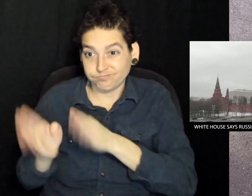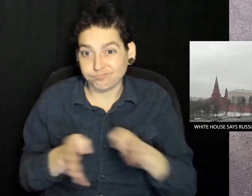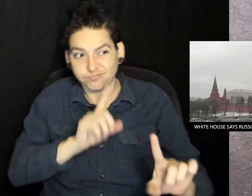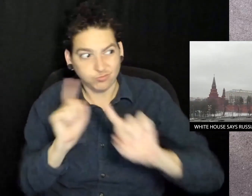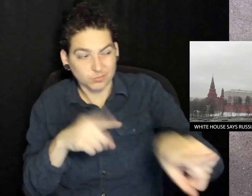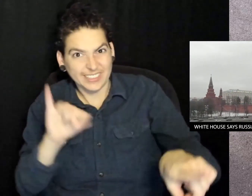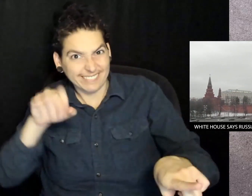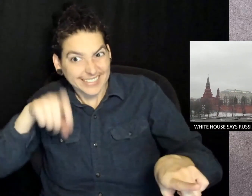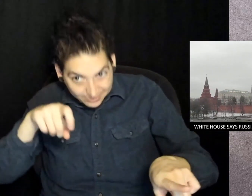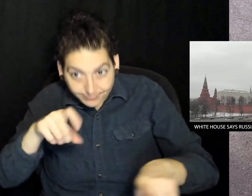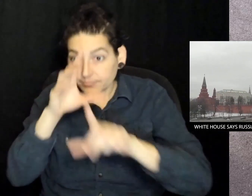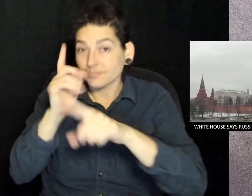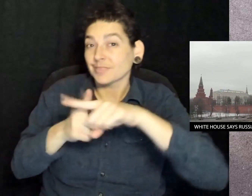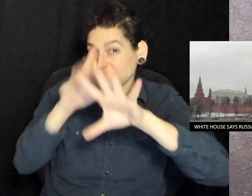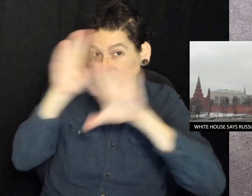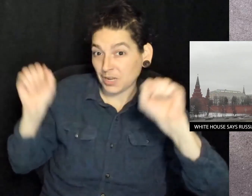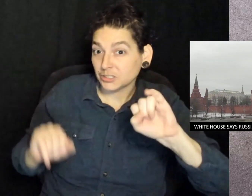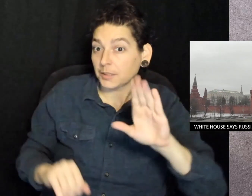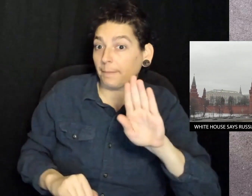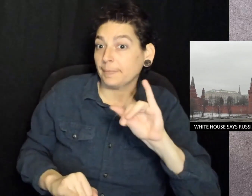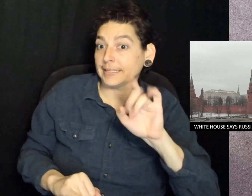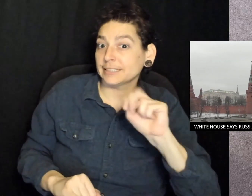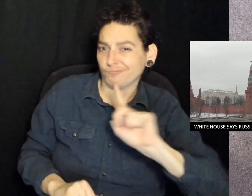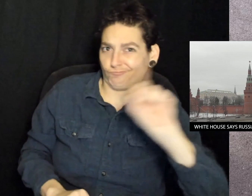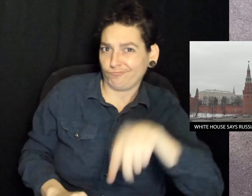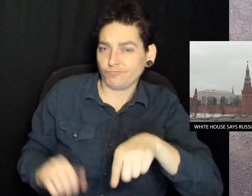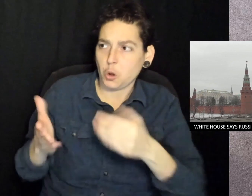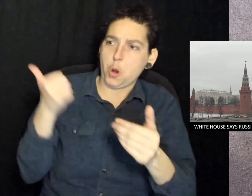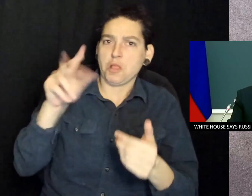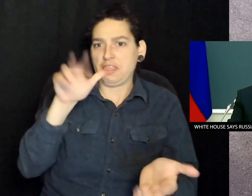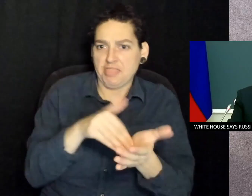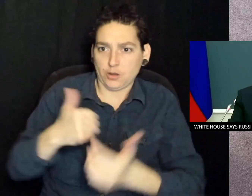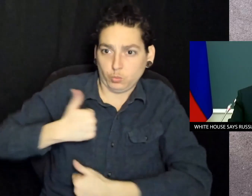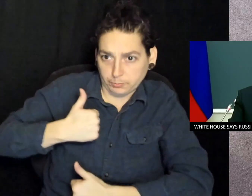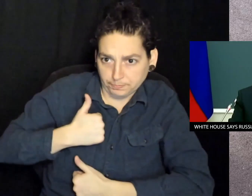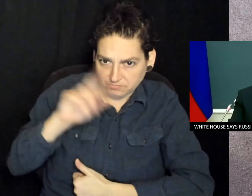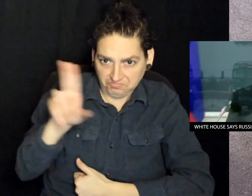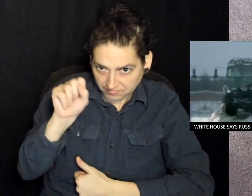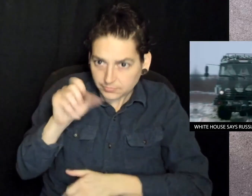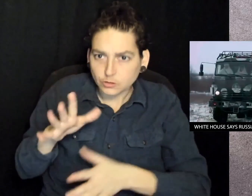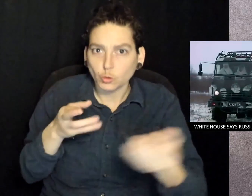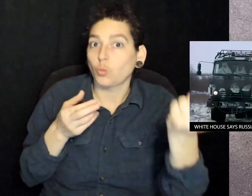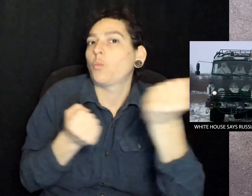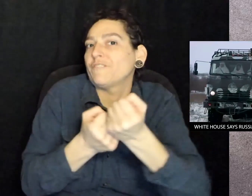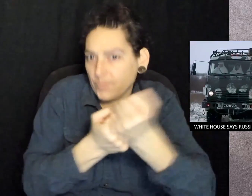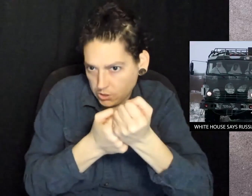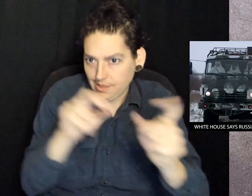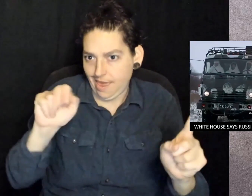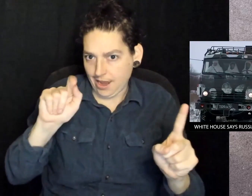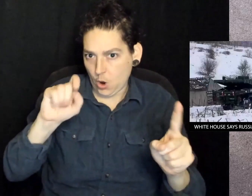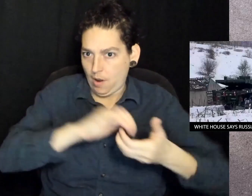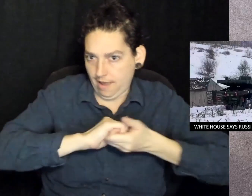a full-scale invasion NATO is preparing to respond if needed and president Joe